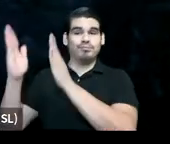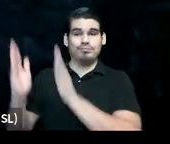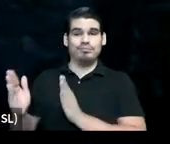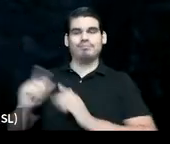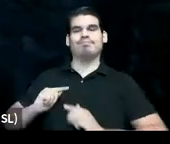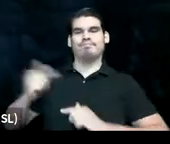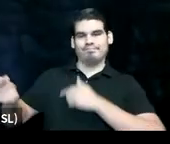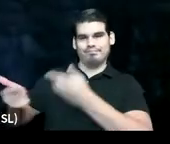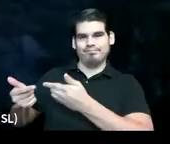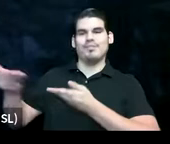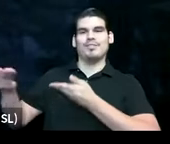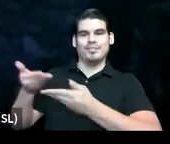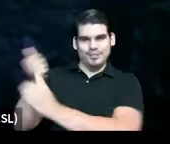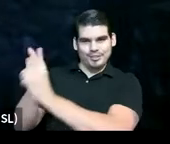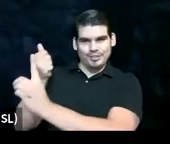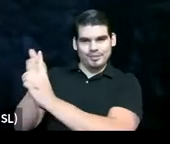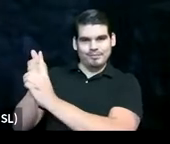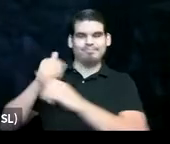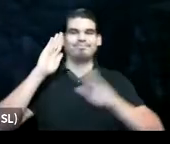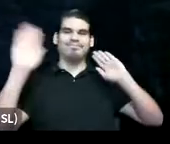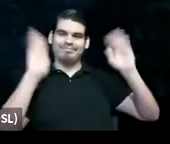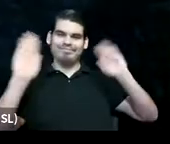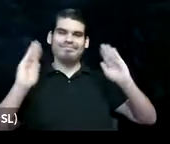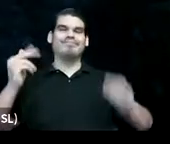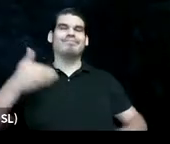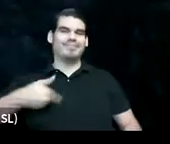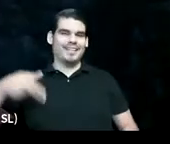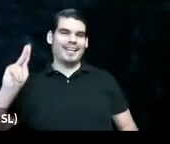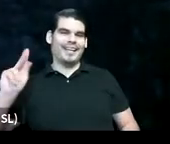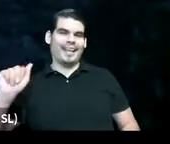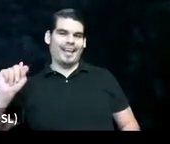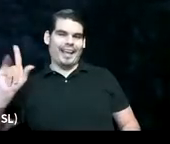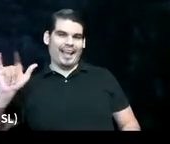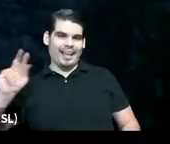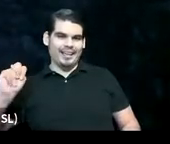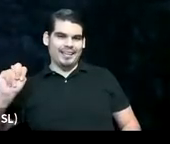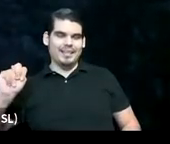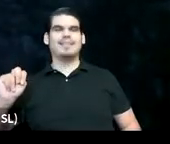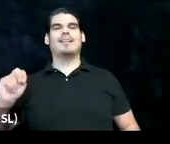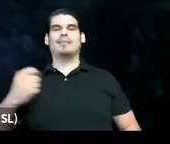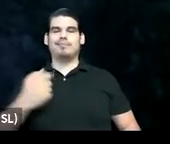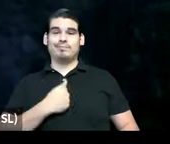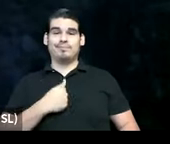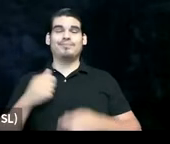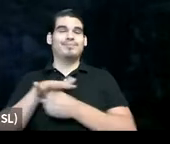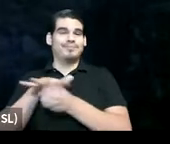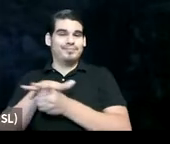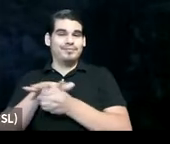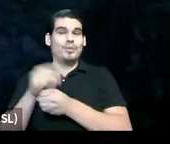and I go to College of the Redwoods way up north. RAD Region VIII (Henry Gardner): Everybody I'm Henry Gardner. I'm the Regional Affairs Director